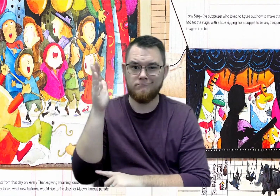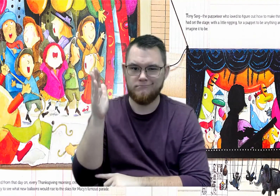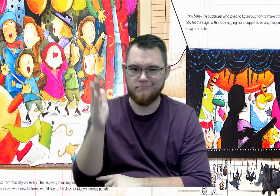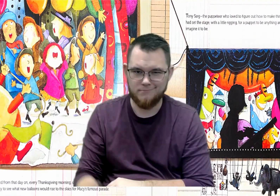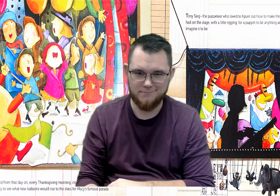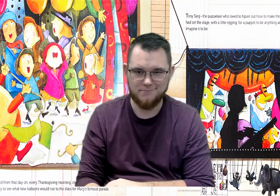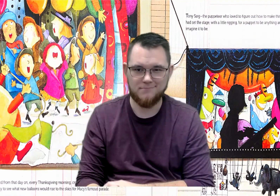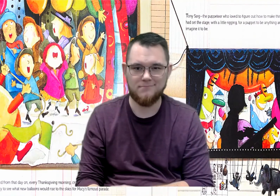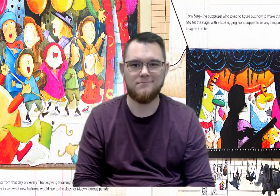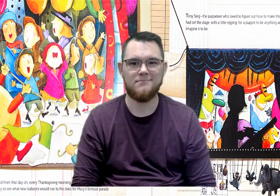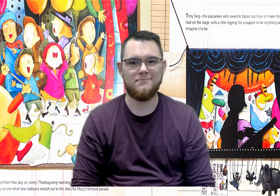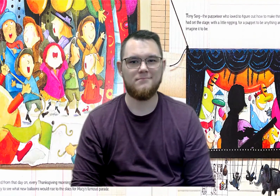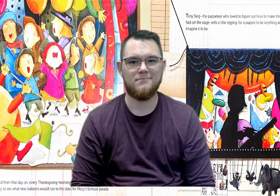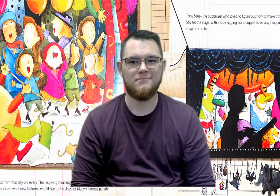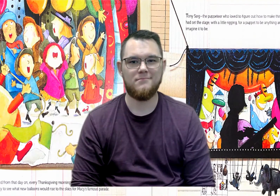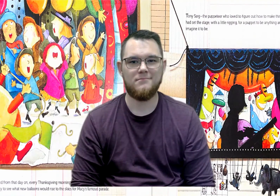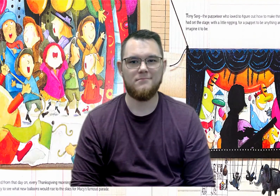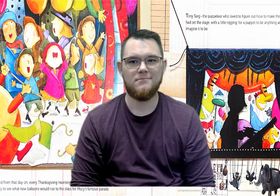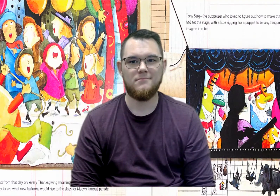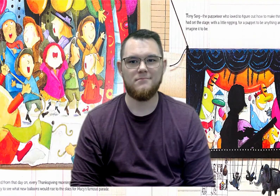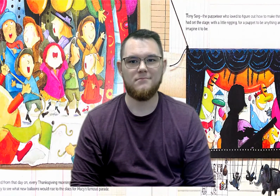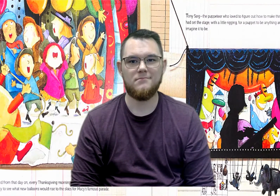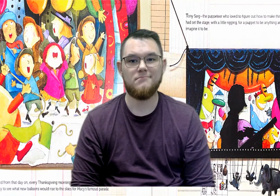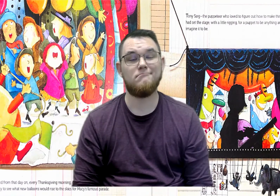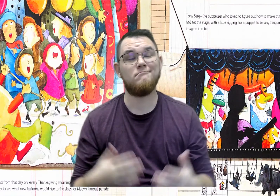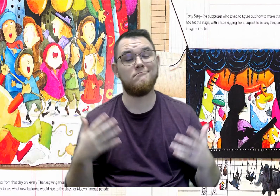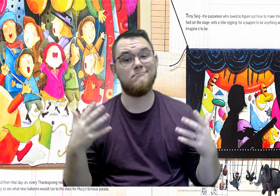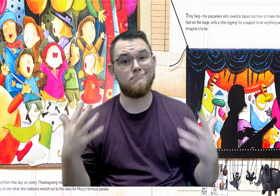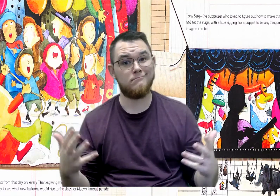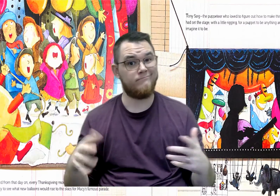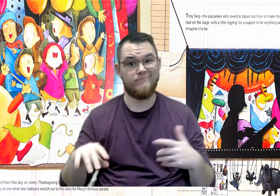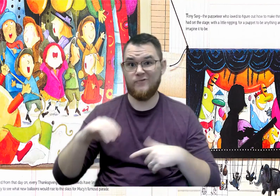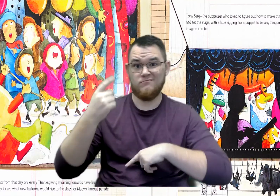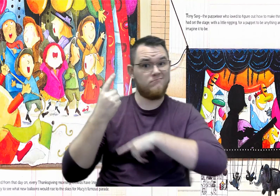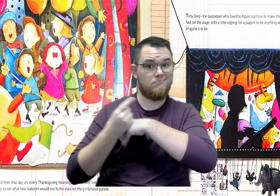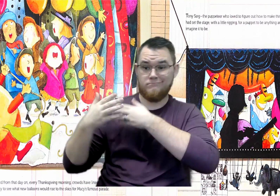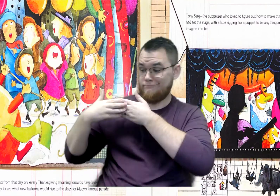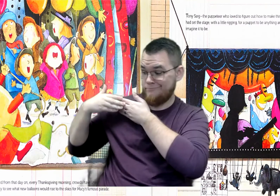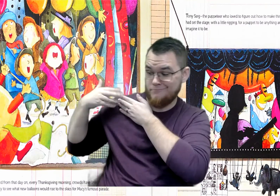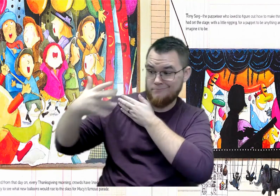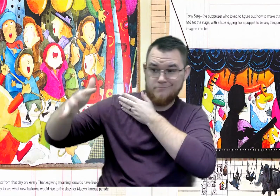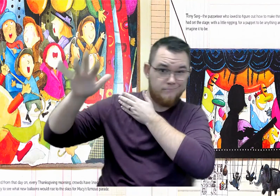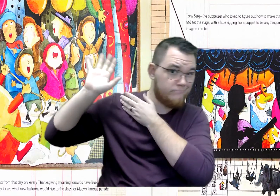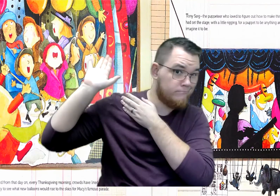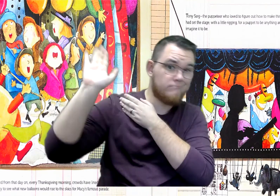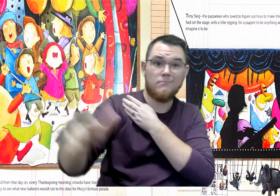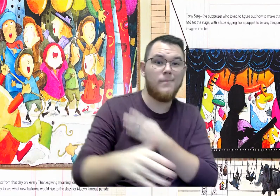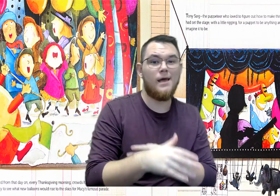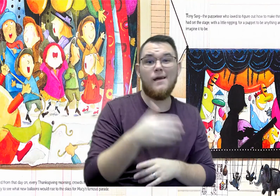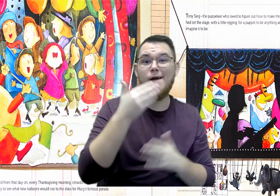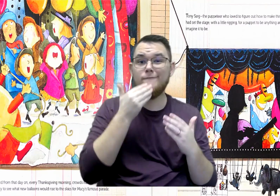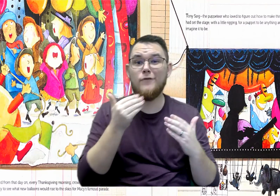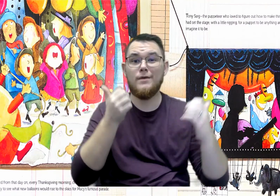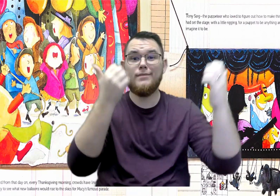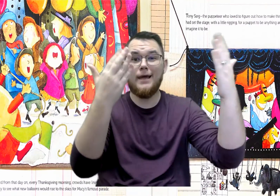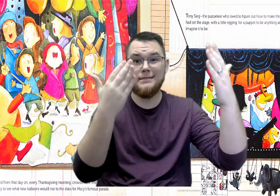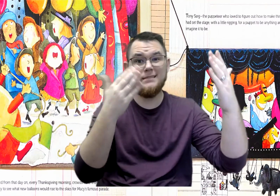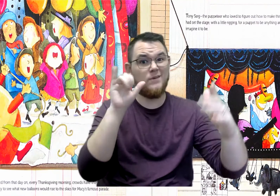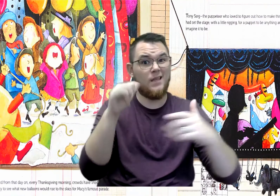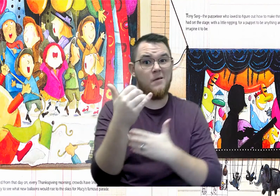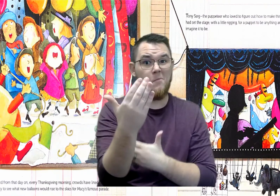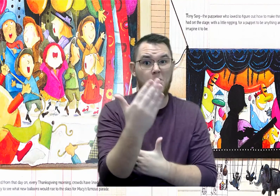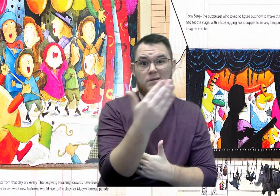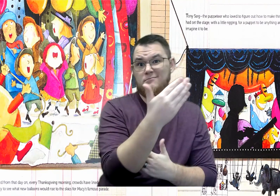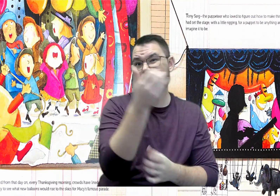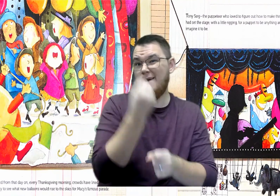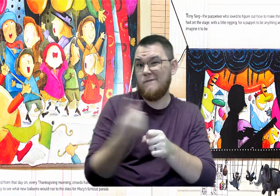And from that day on, every Thanksgiving morning, crowds have lined the sidewalks of New York